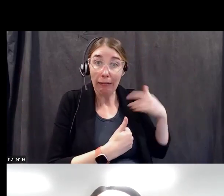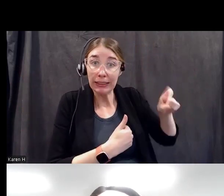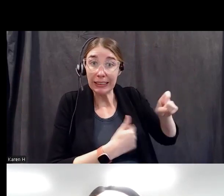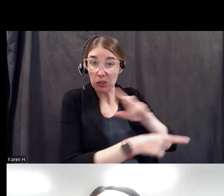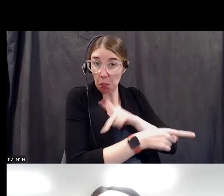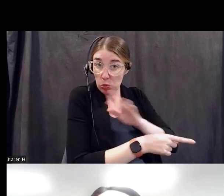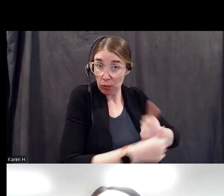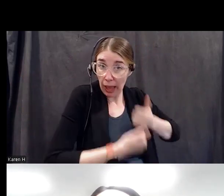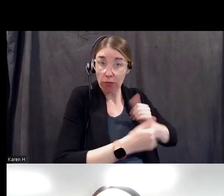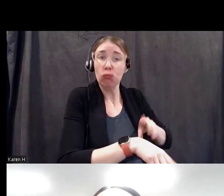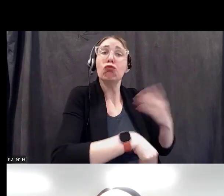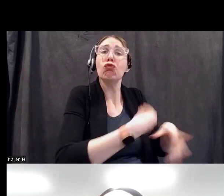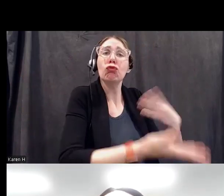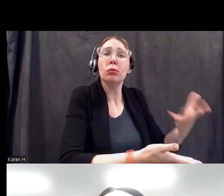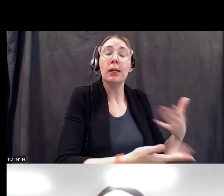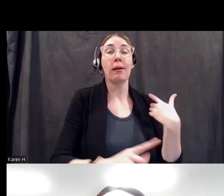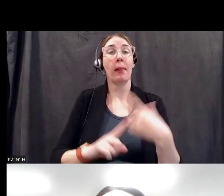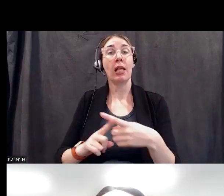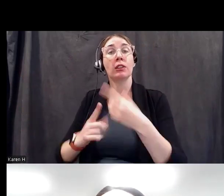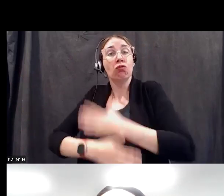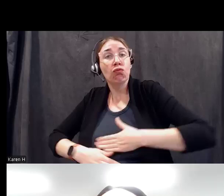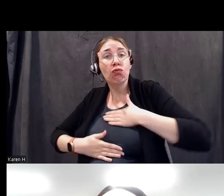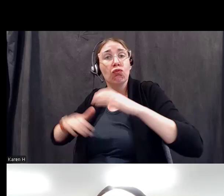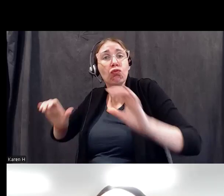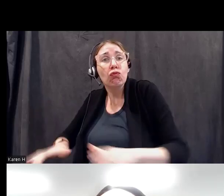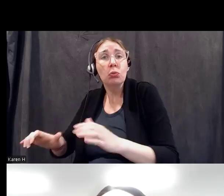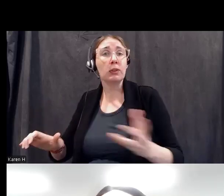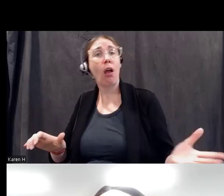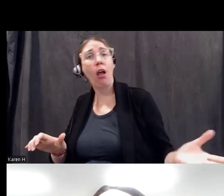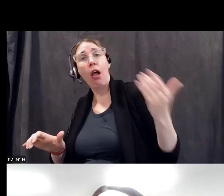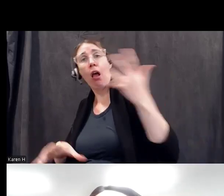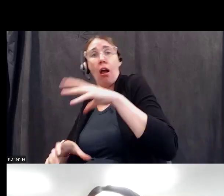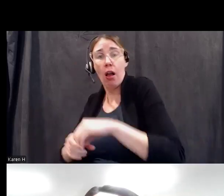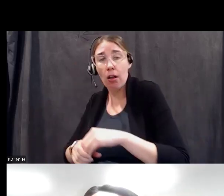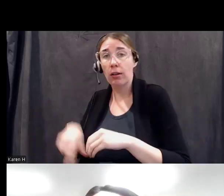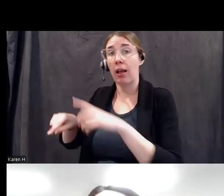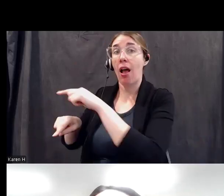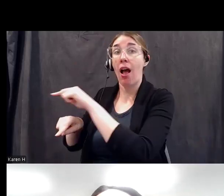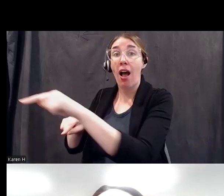use recreation to help other people understand how a disability might affect somebody in